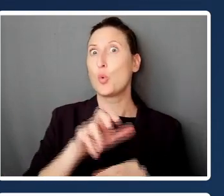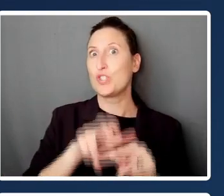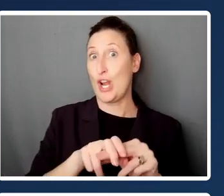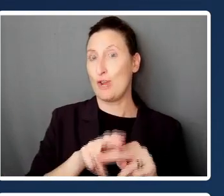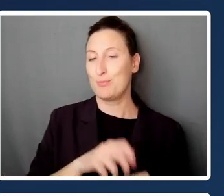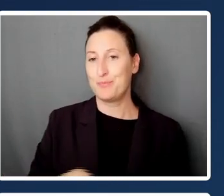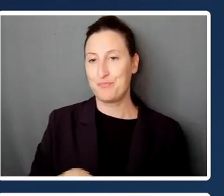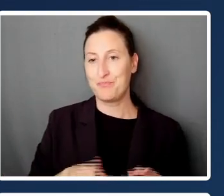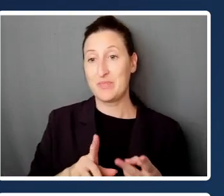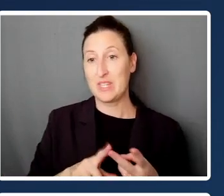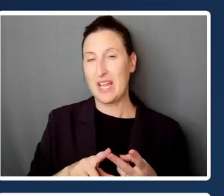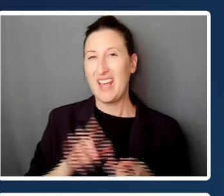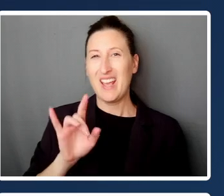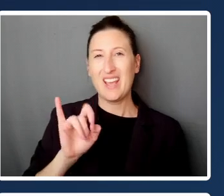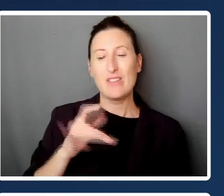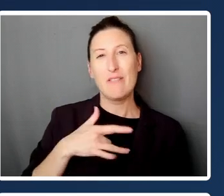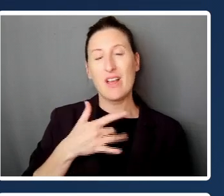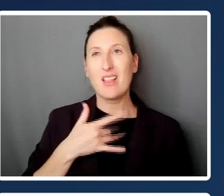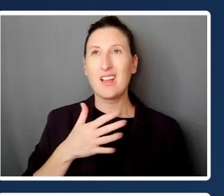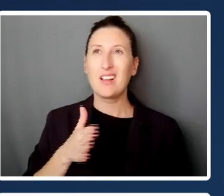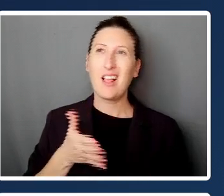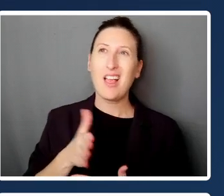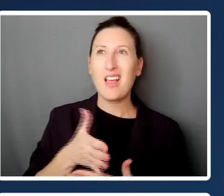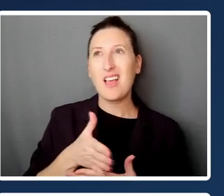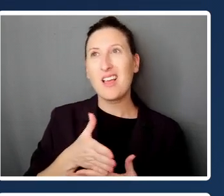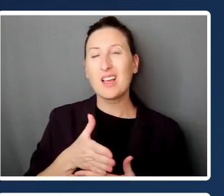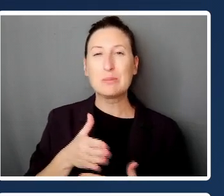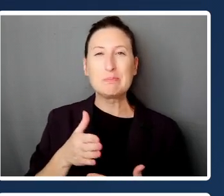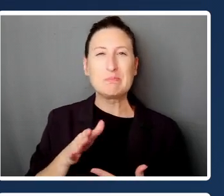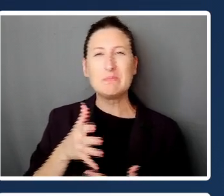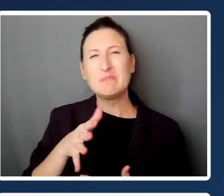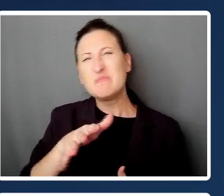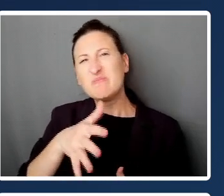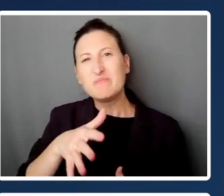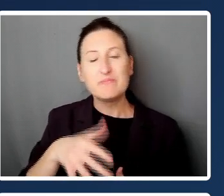like you feel a little bit comfortable, please type in office chair in the chat. And if you feel